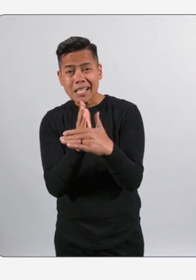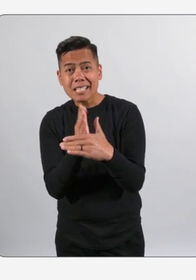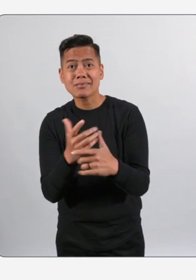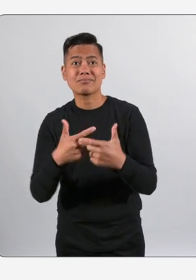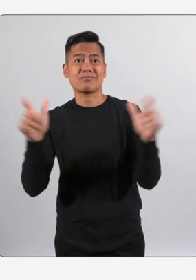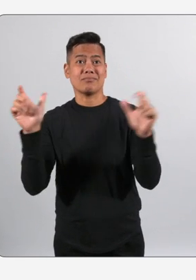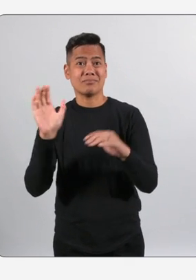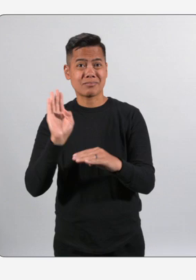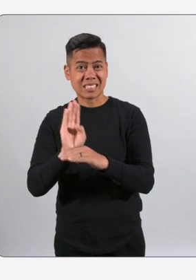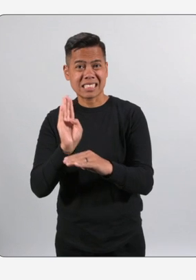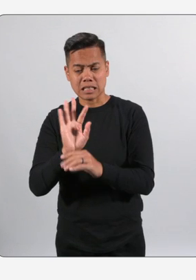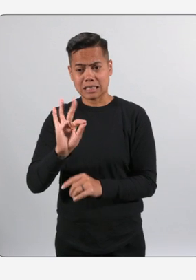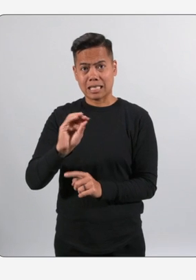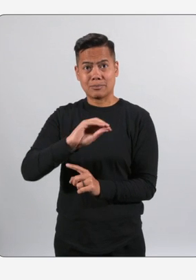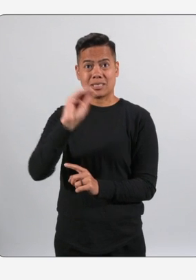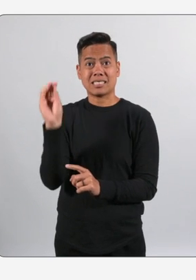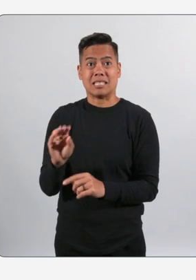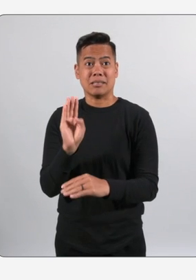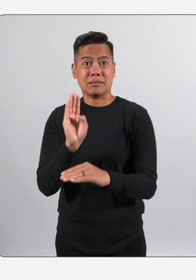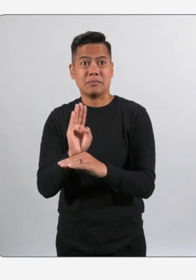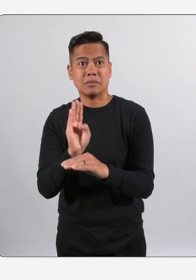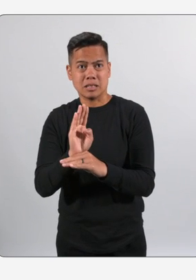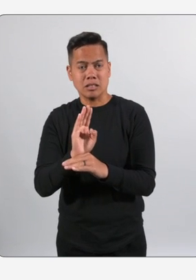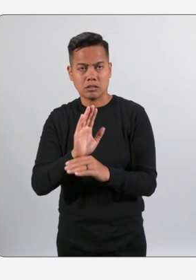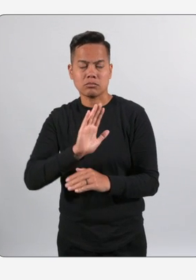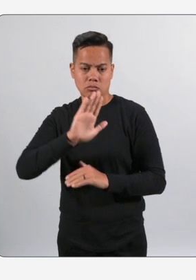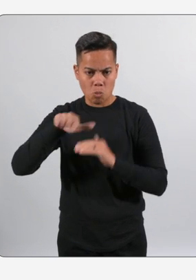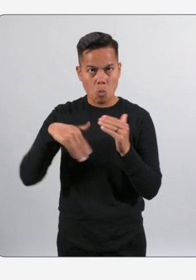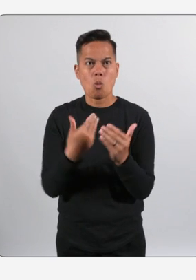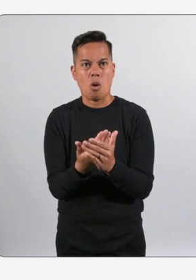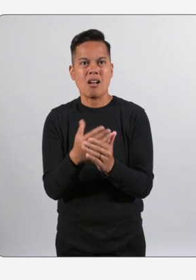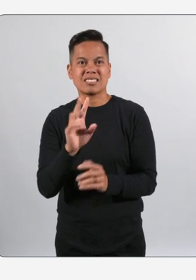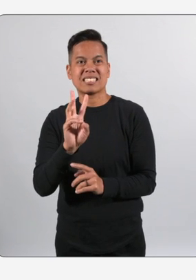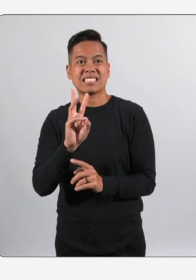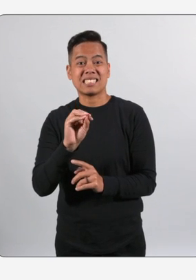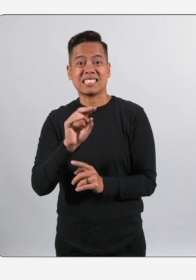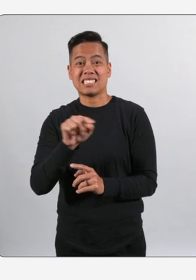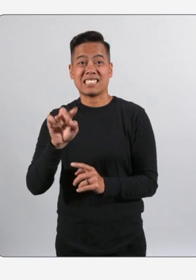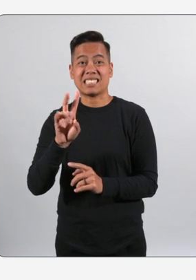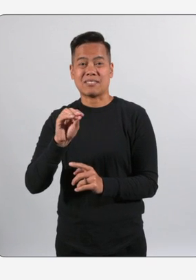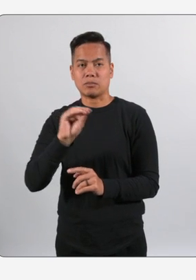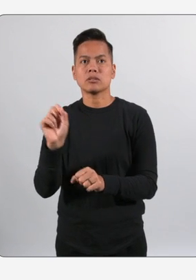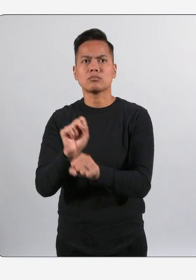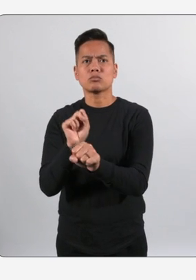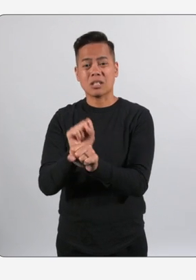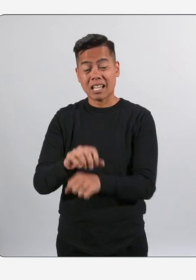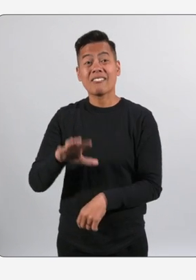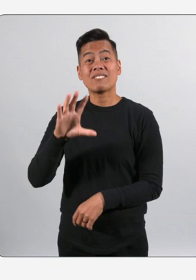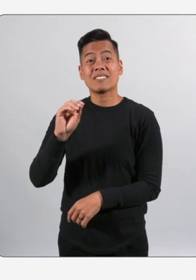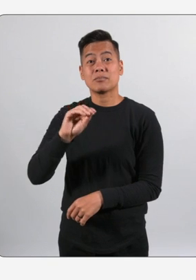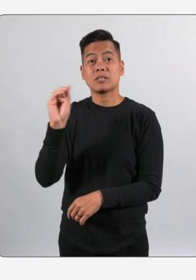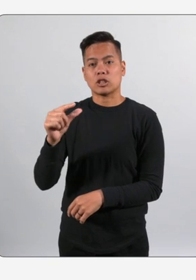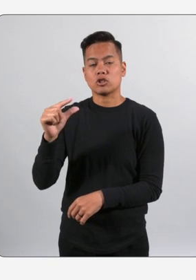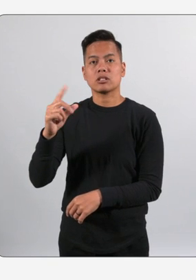account for 90 percent of businesses, 60 to 70 percent of employment, and 50 percent of the GDP worldwide.